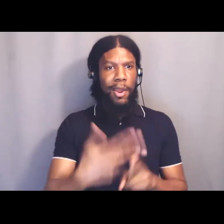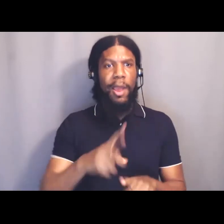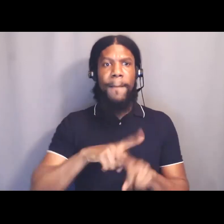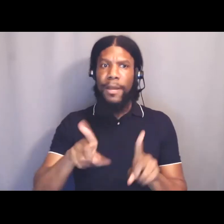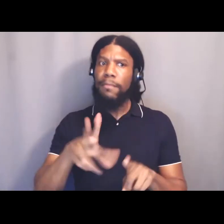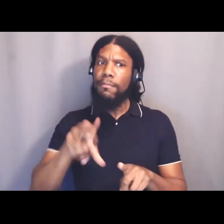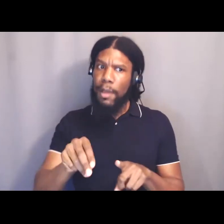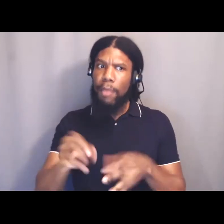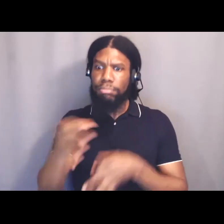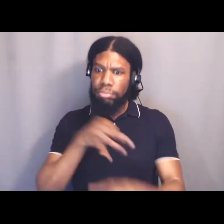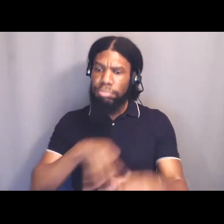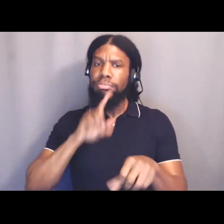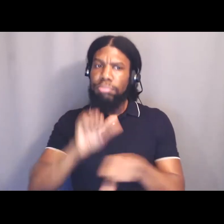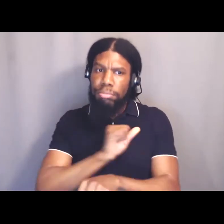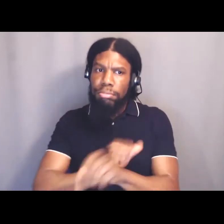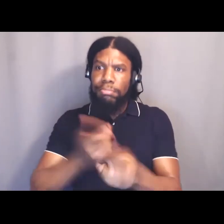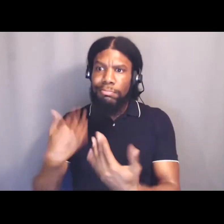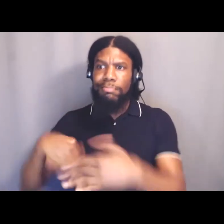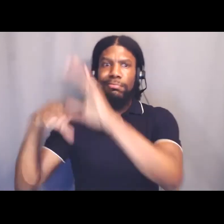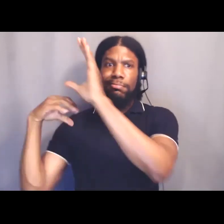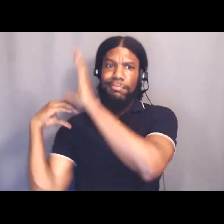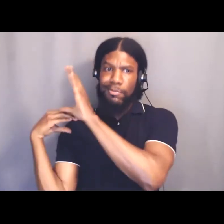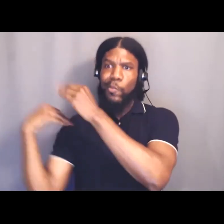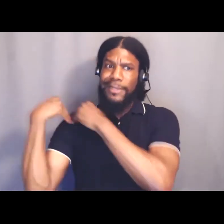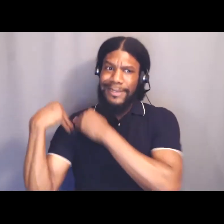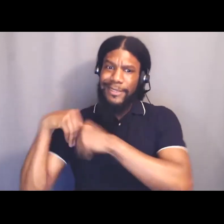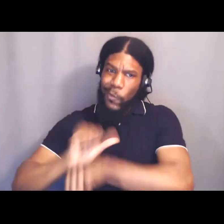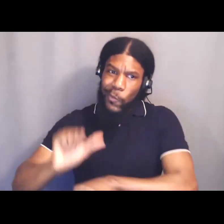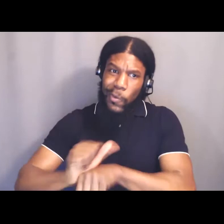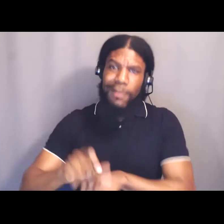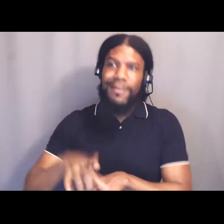The Los Angeles rally and march and gathering was about.